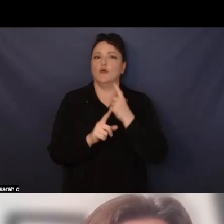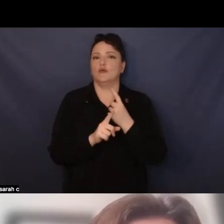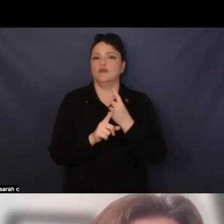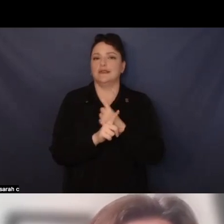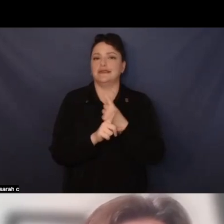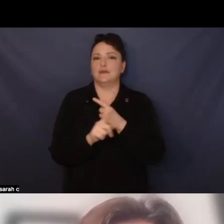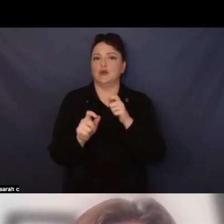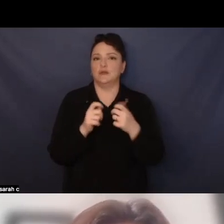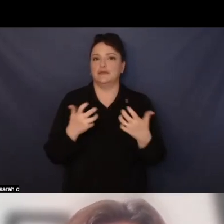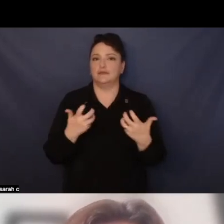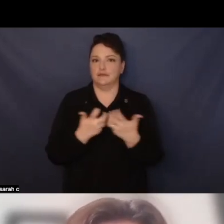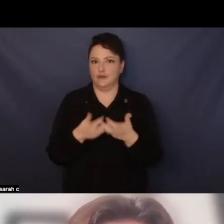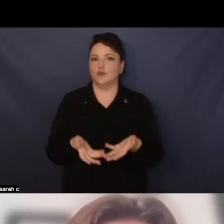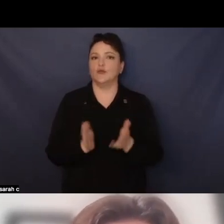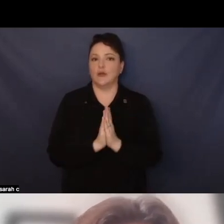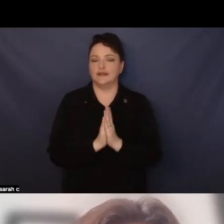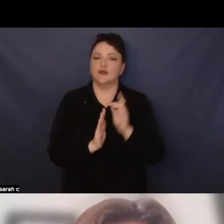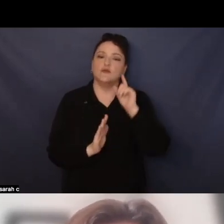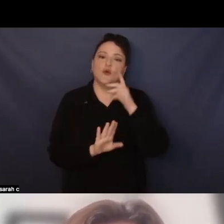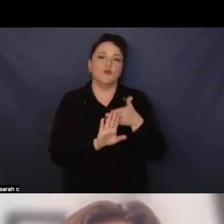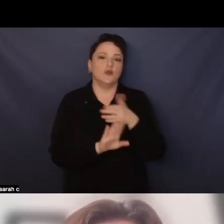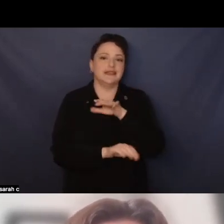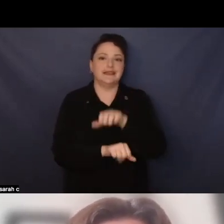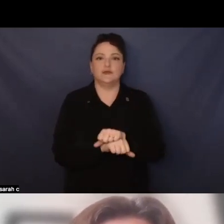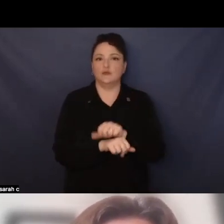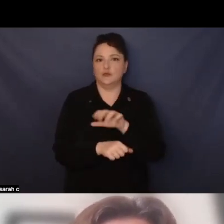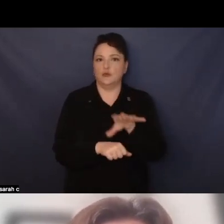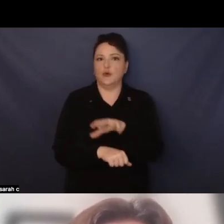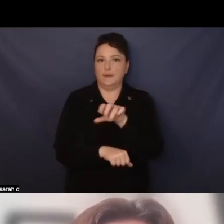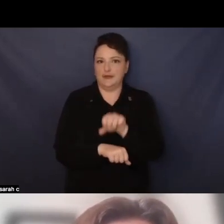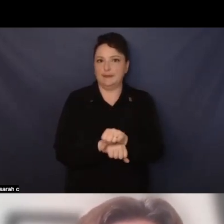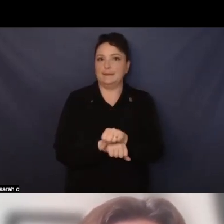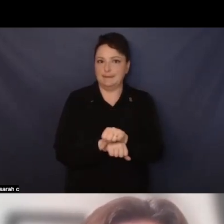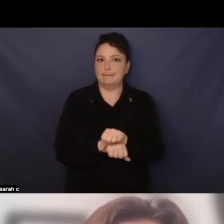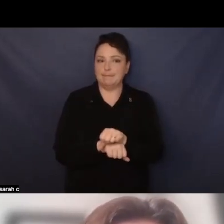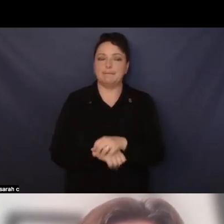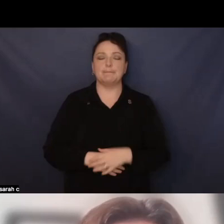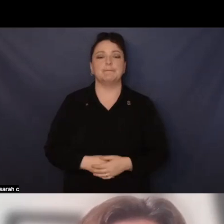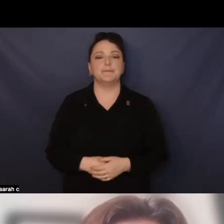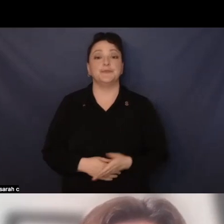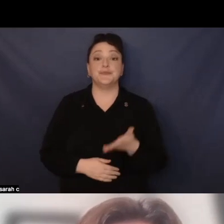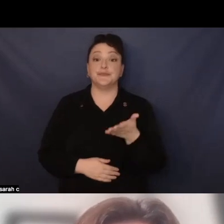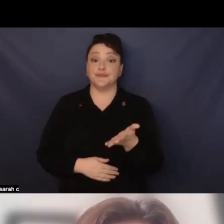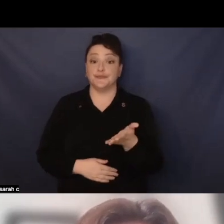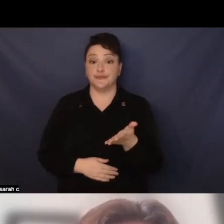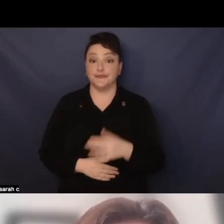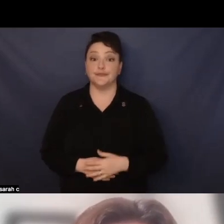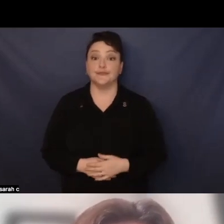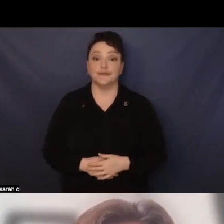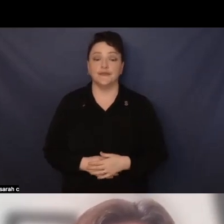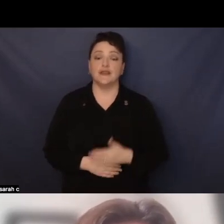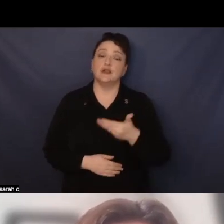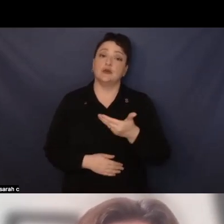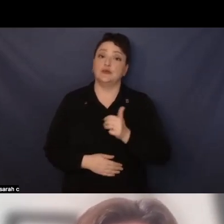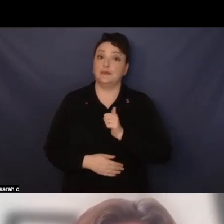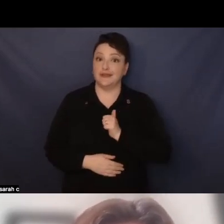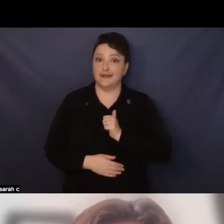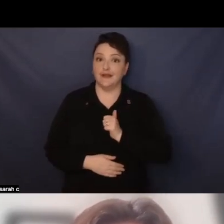for pre-scheduled appointment. So this sample introduction of yourself and disability says, dear